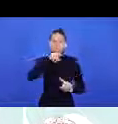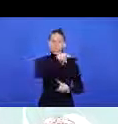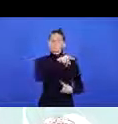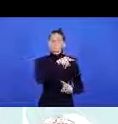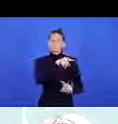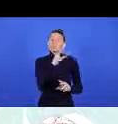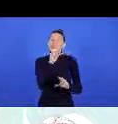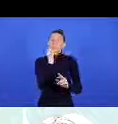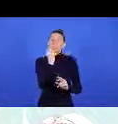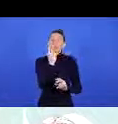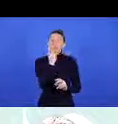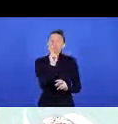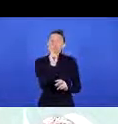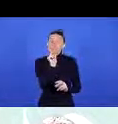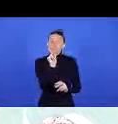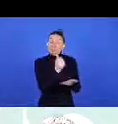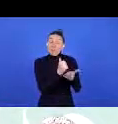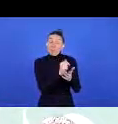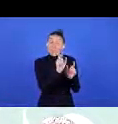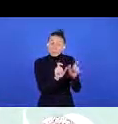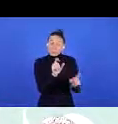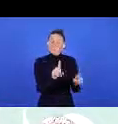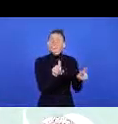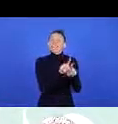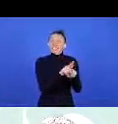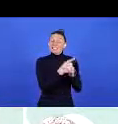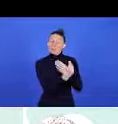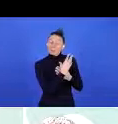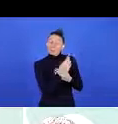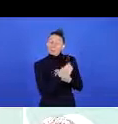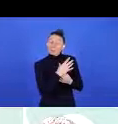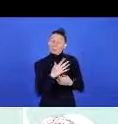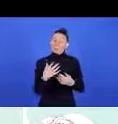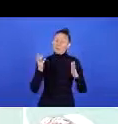strange. I walked frequently to the settings. Then the speech therapy